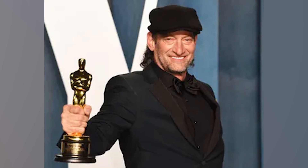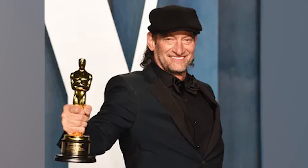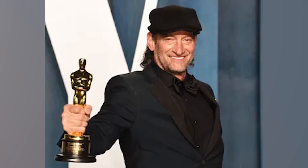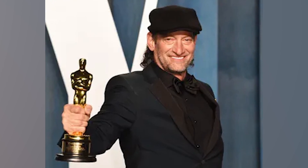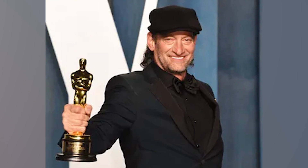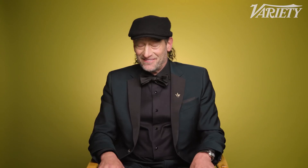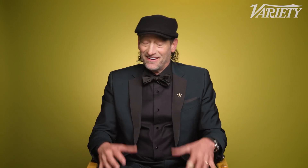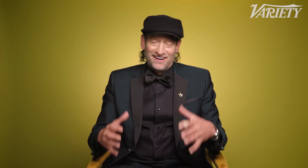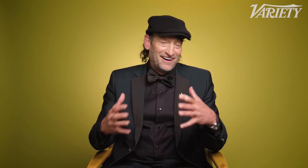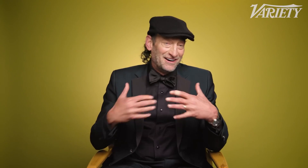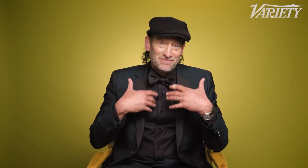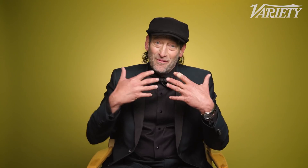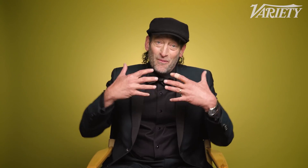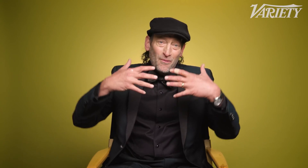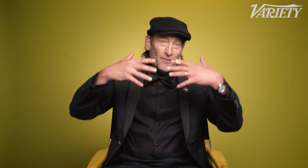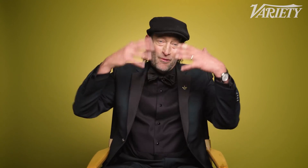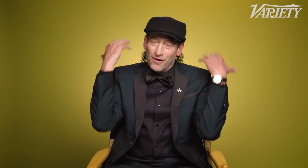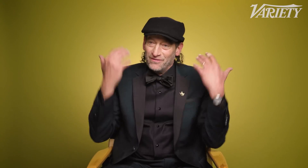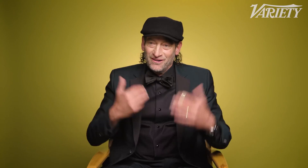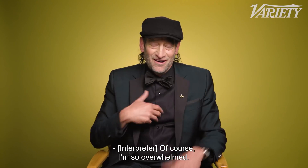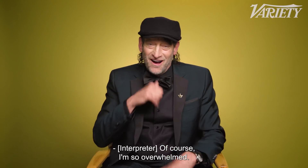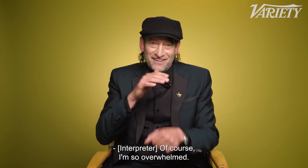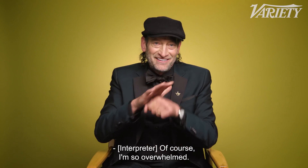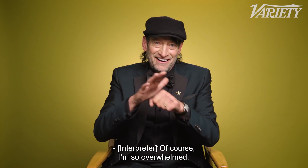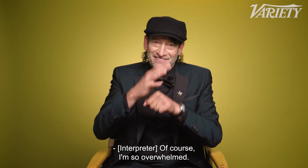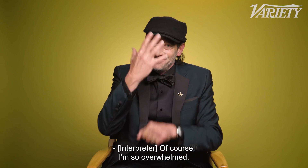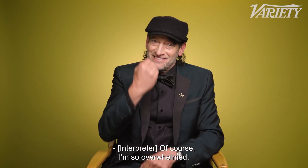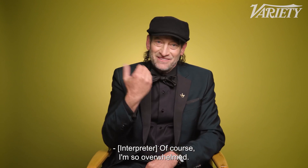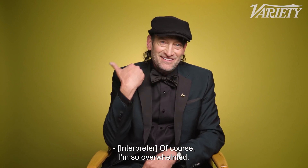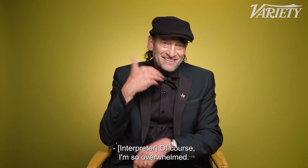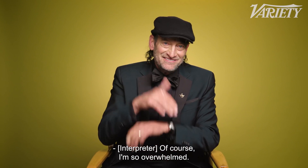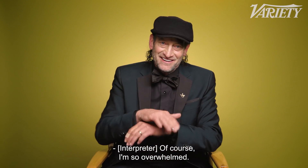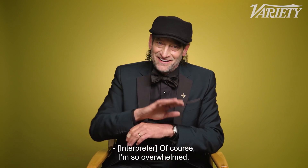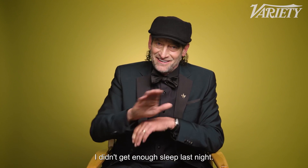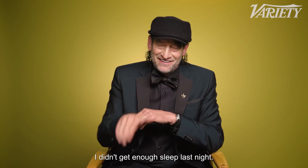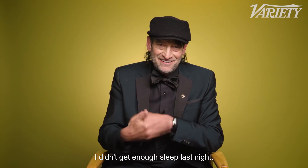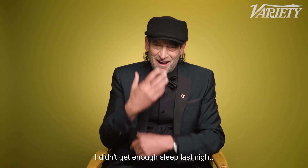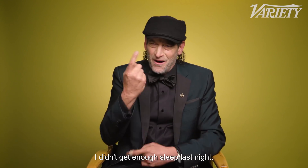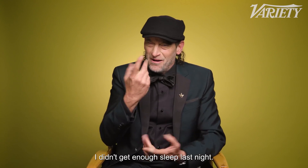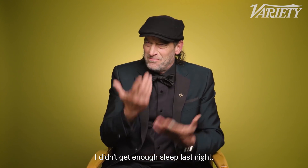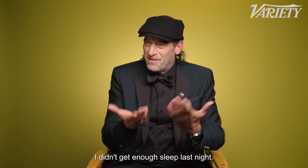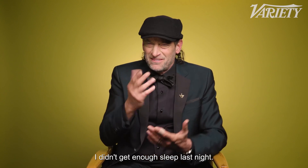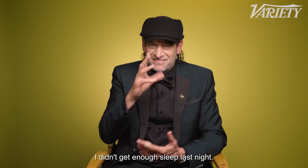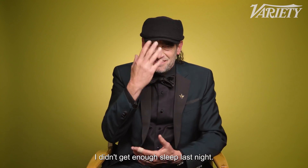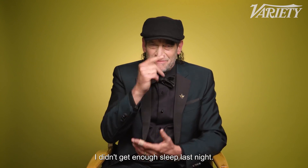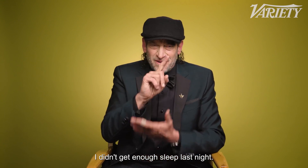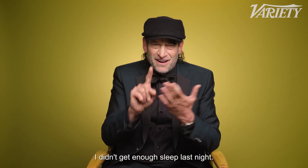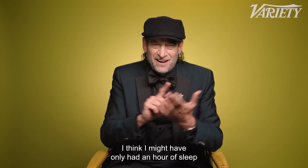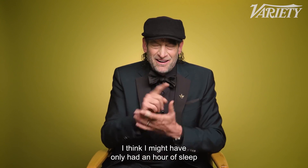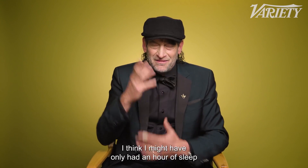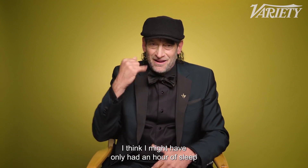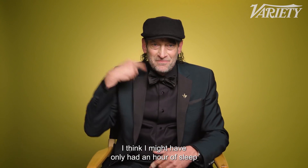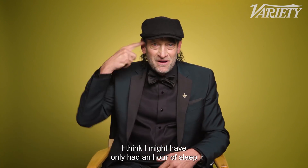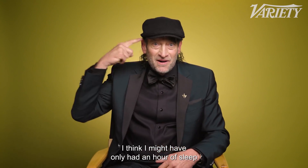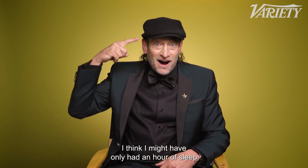And just between you and me. He's my favorite performer of the national anthem, like ever.